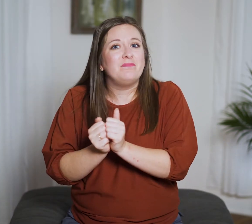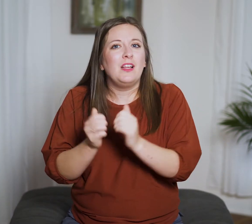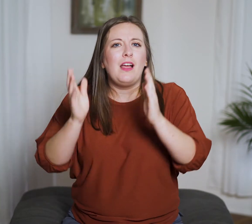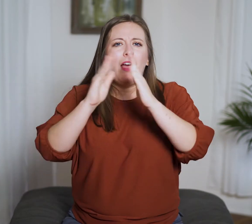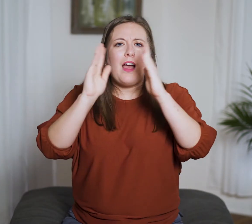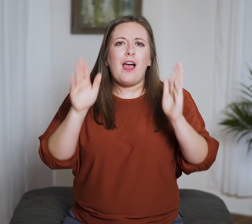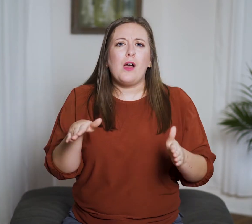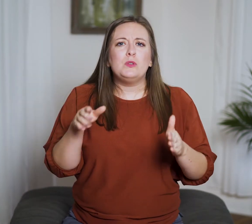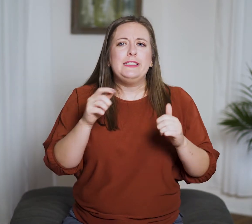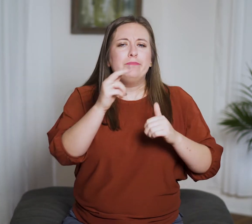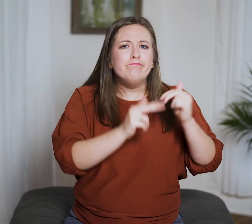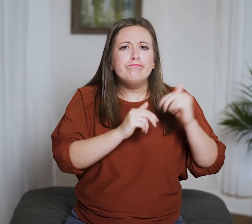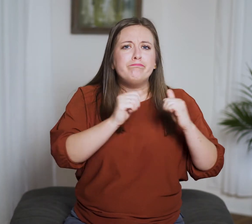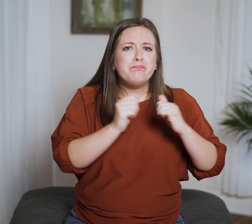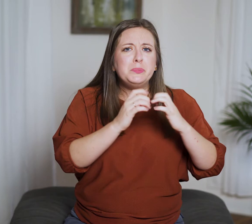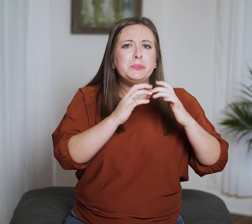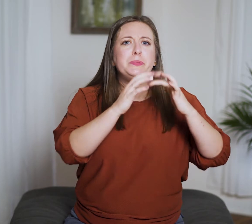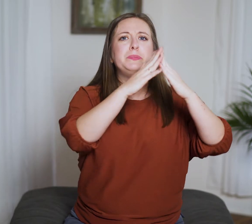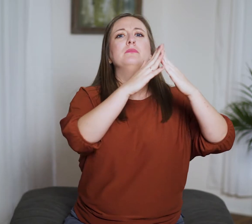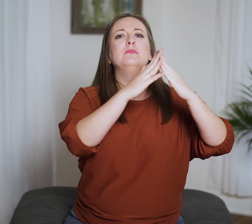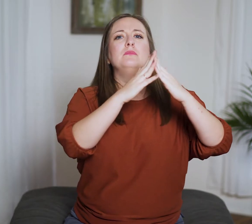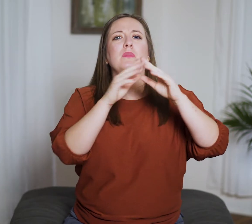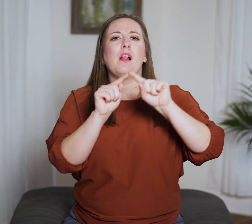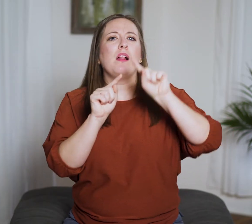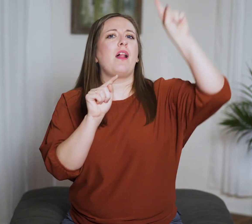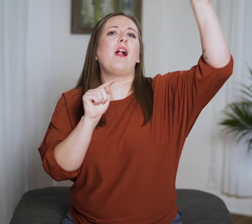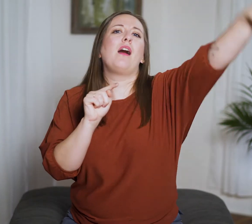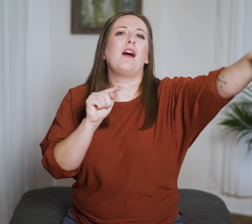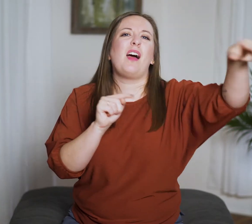The house he builds for her is in a location